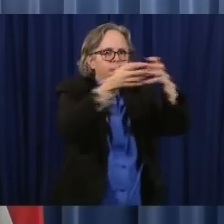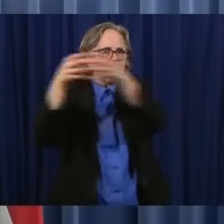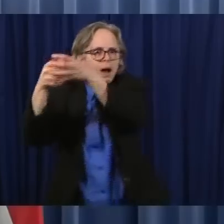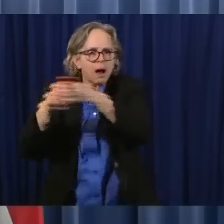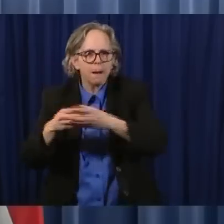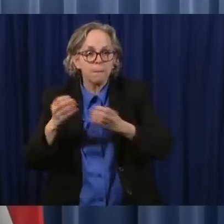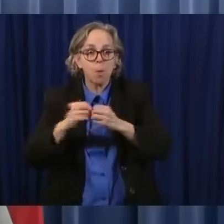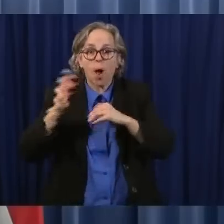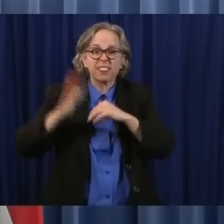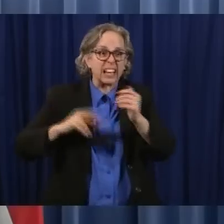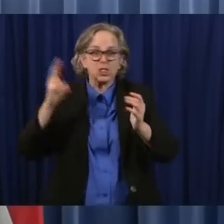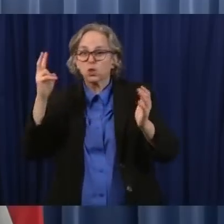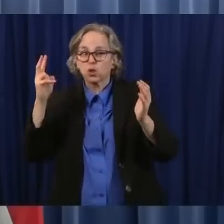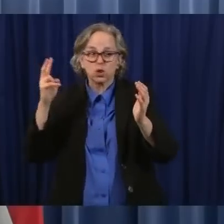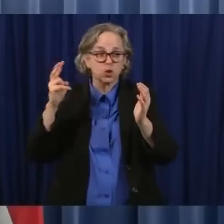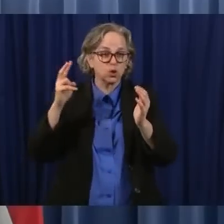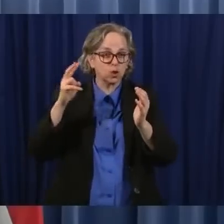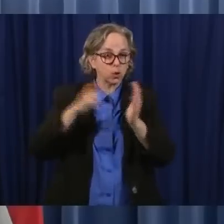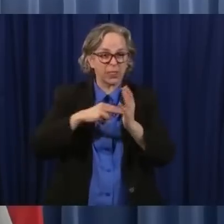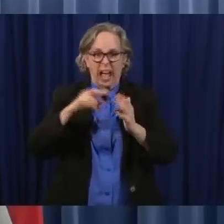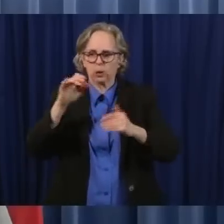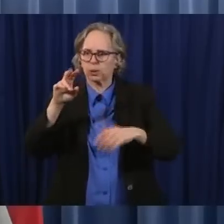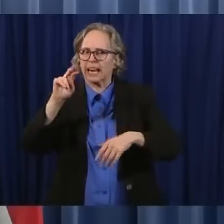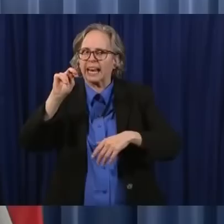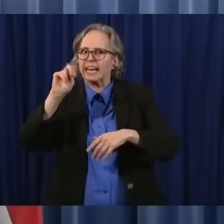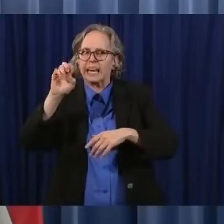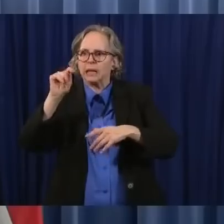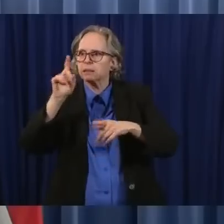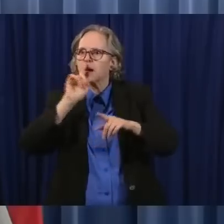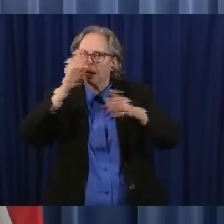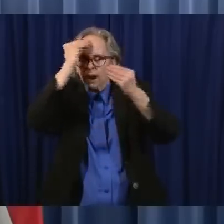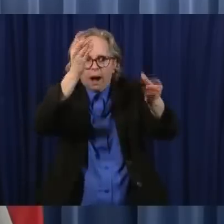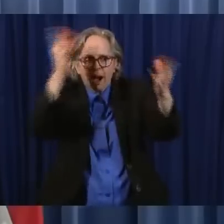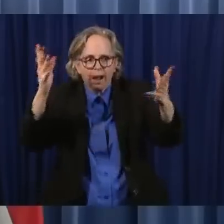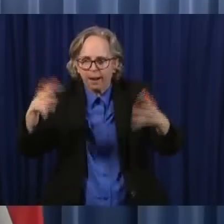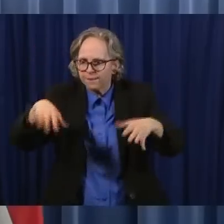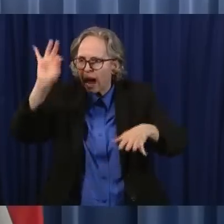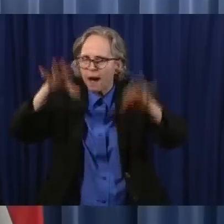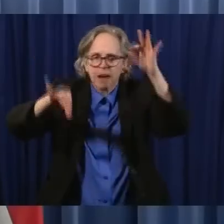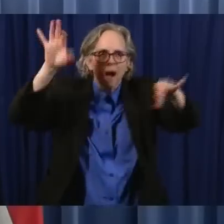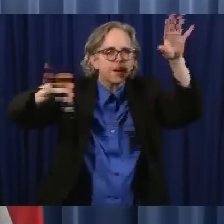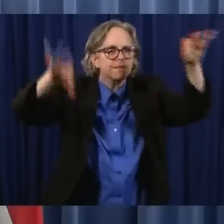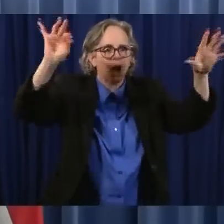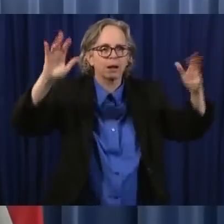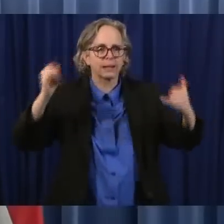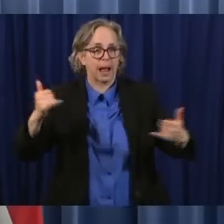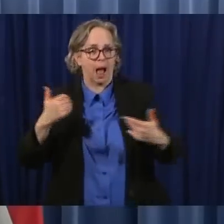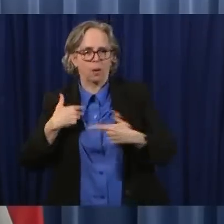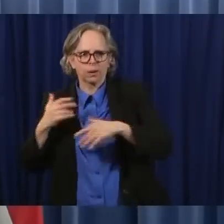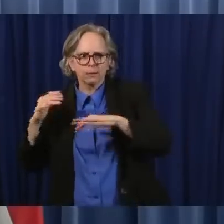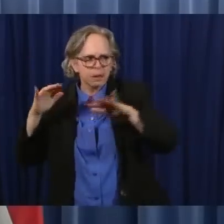LIST IN 2012. FOR THE LAST TWO MONTHS, THE OHIO DIVISION OF WILDLIFE HAS ATTEMPTED TO LOCATE EVERY BALD EAGLE NEST IN OHIO. THEY DID THIS BASED ON NEARLY